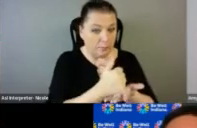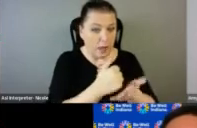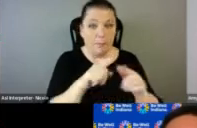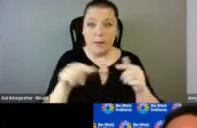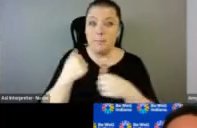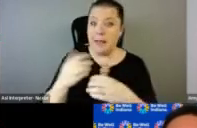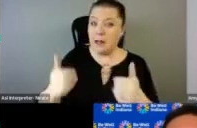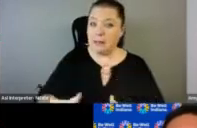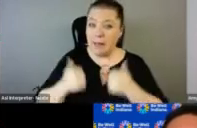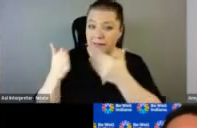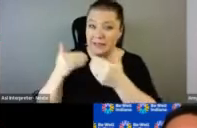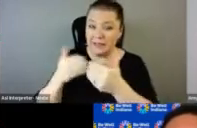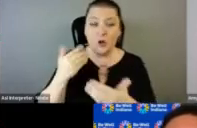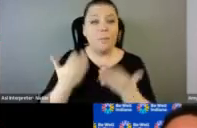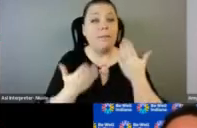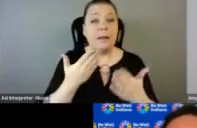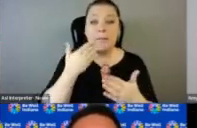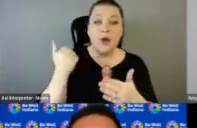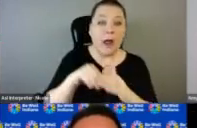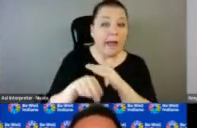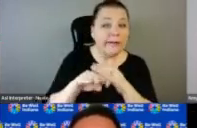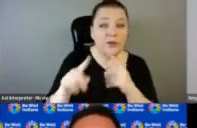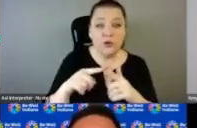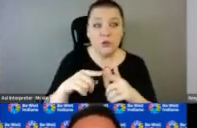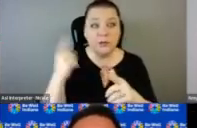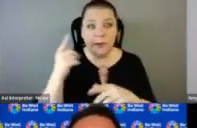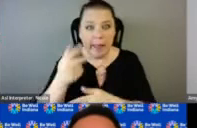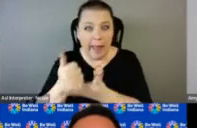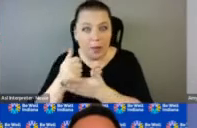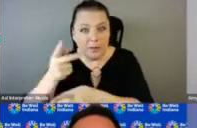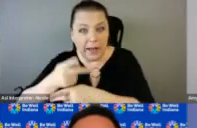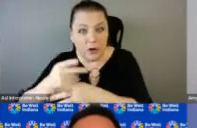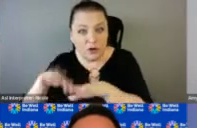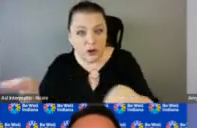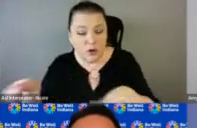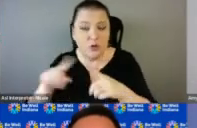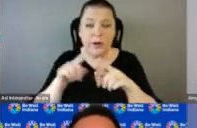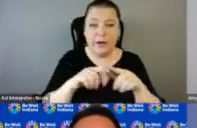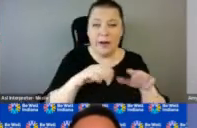that's through access to the childcare, transportation, or housing or peer supports or